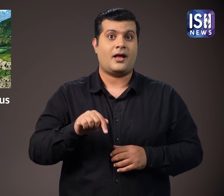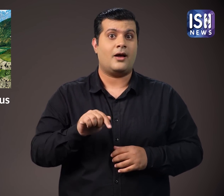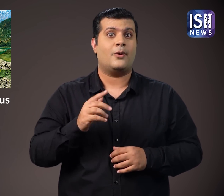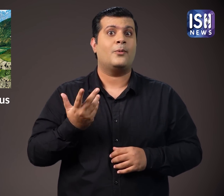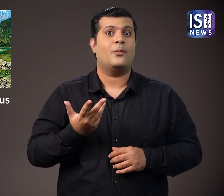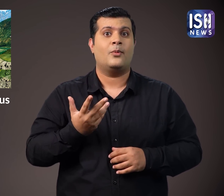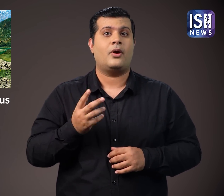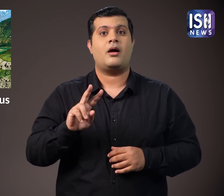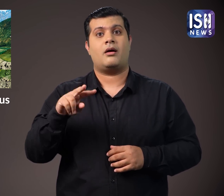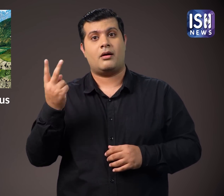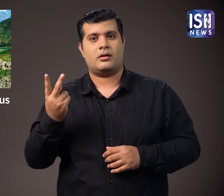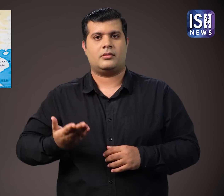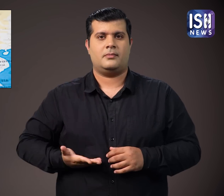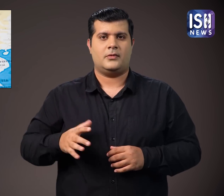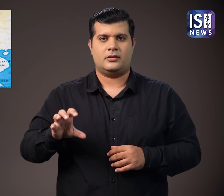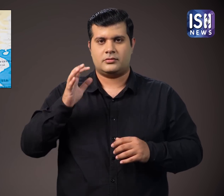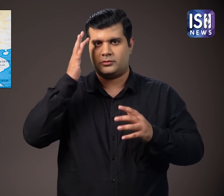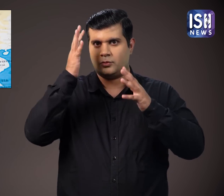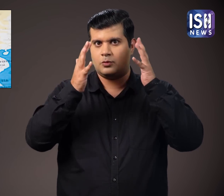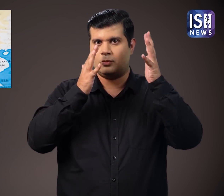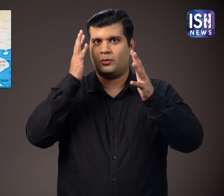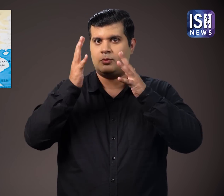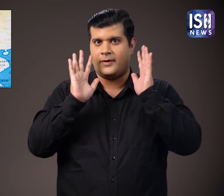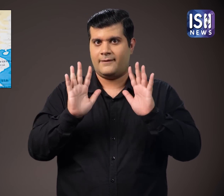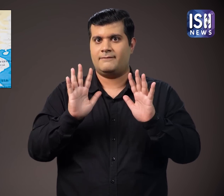Now, in another news, Bangladesh is worried.